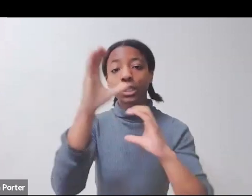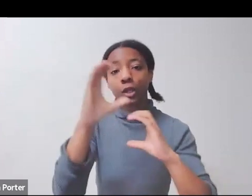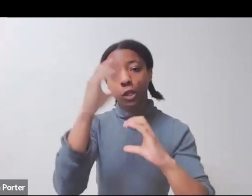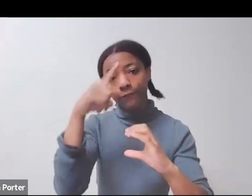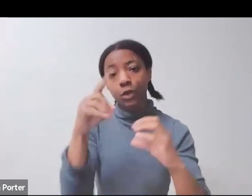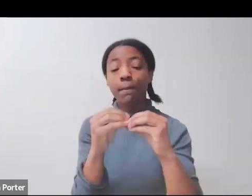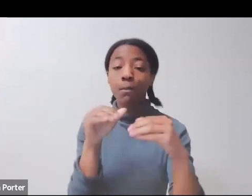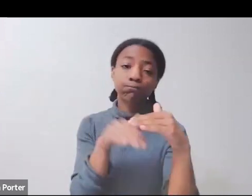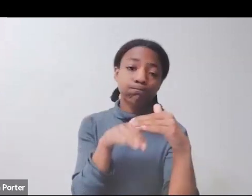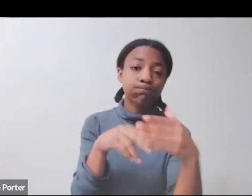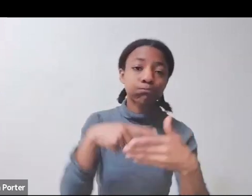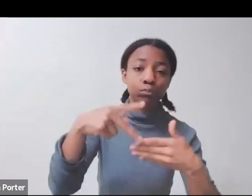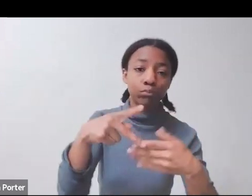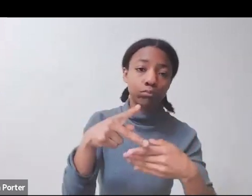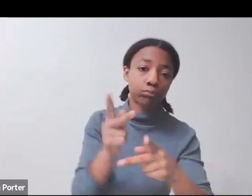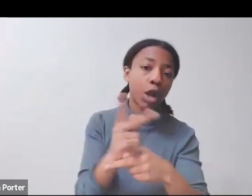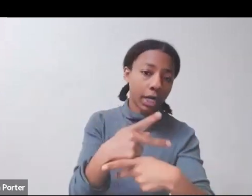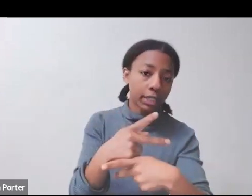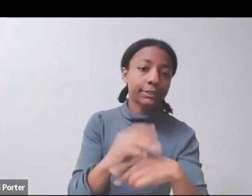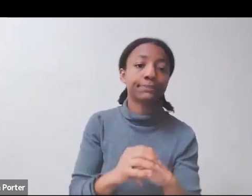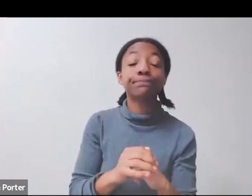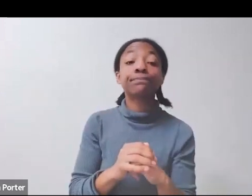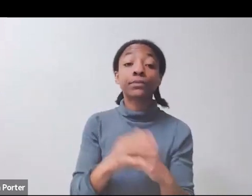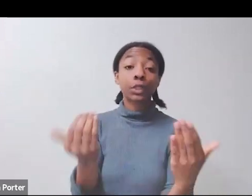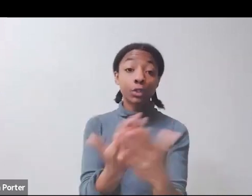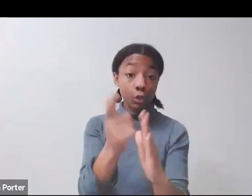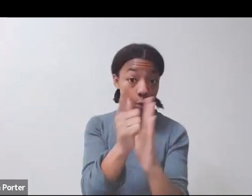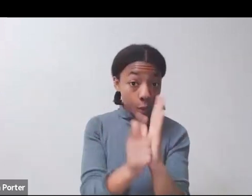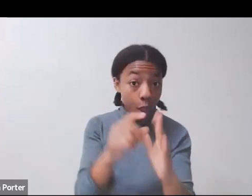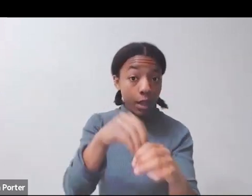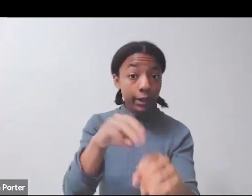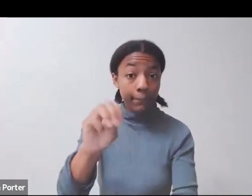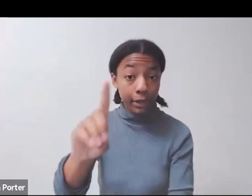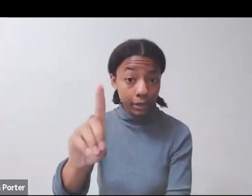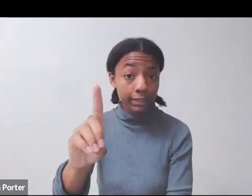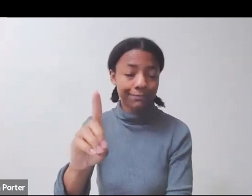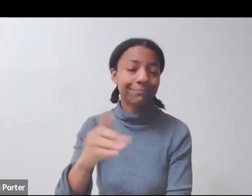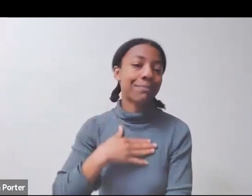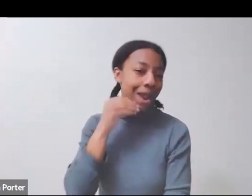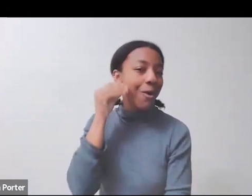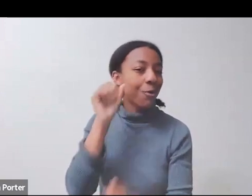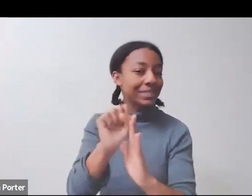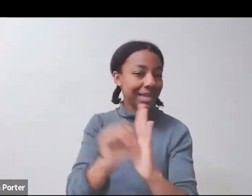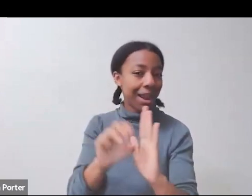so I get a little happy every time that I see this. They have a new requirement that introduces